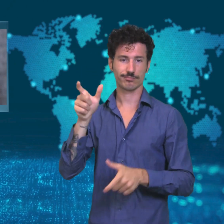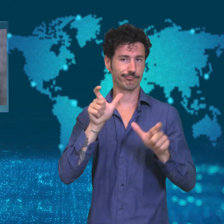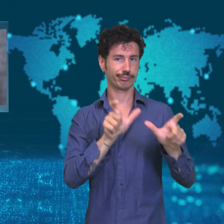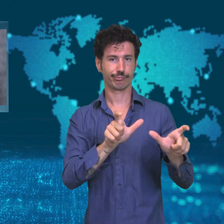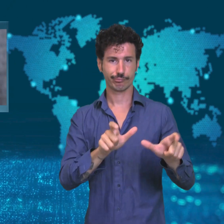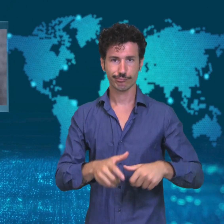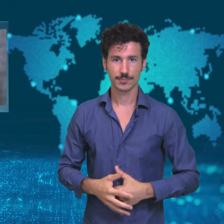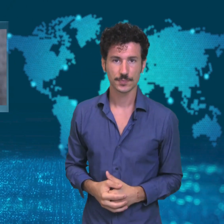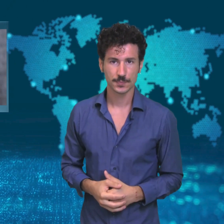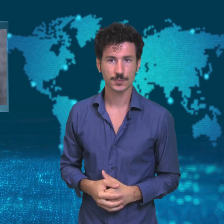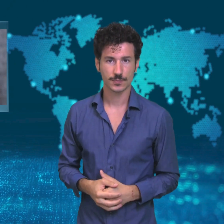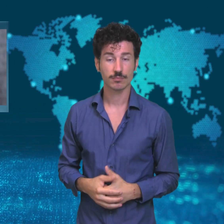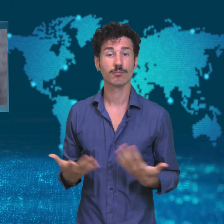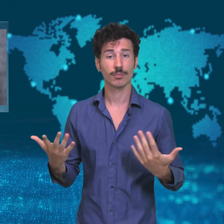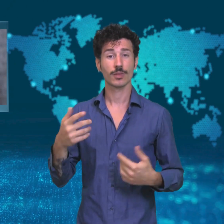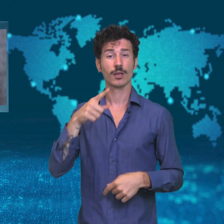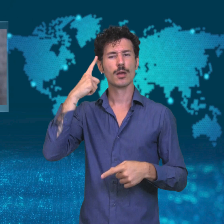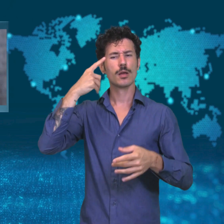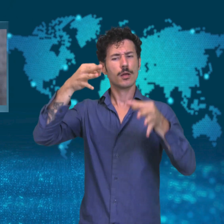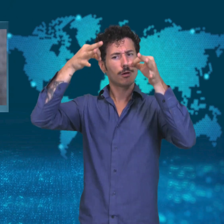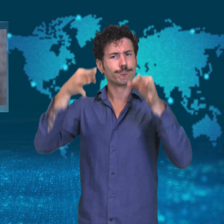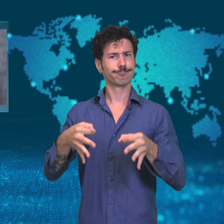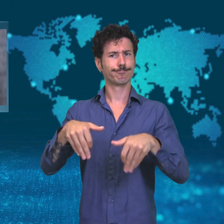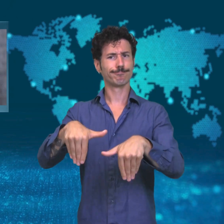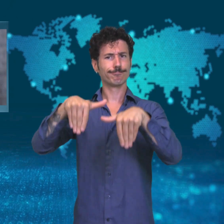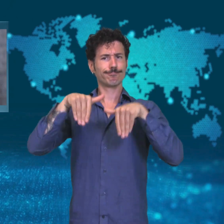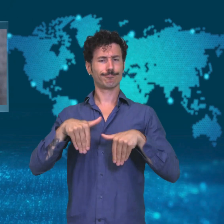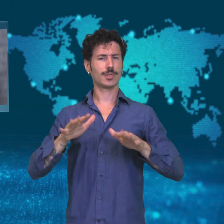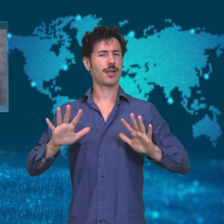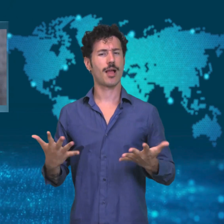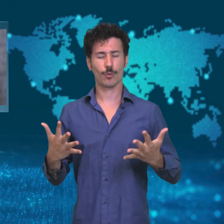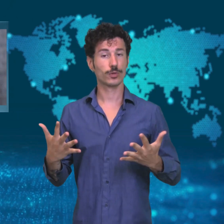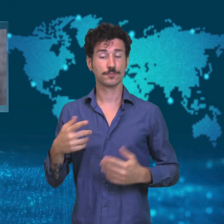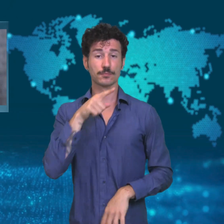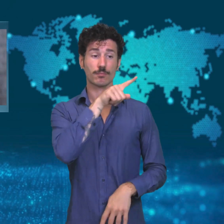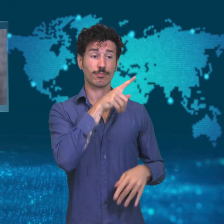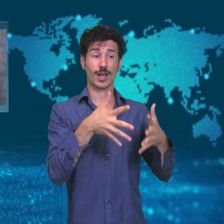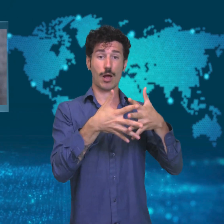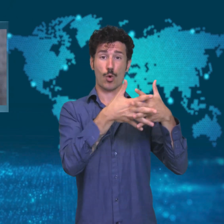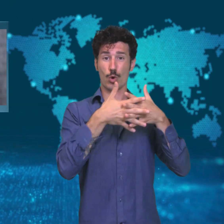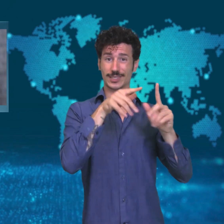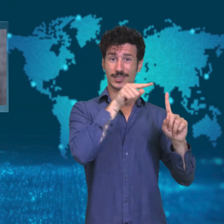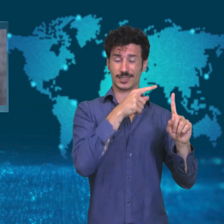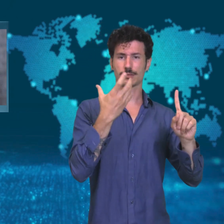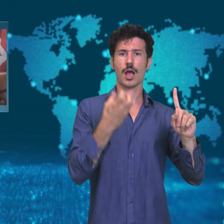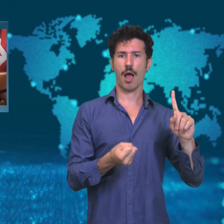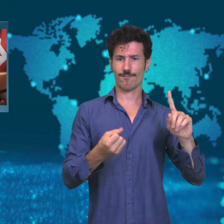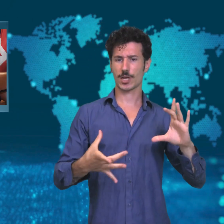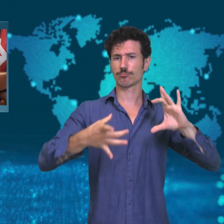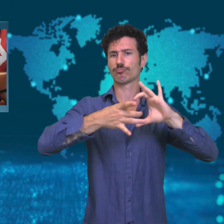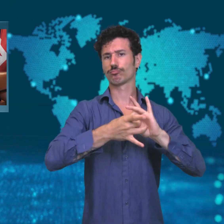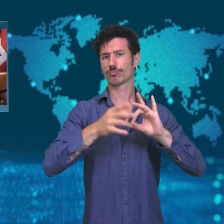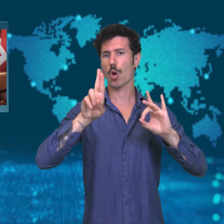The decision came after the United States threatened to